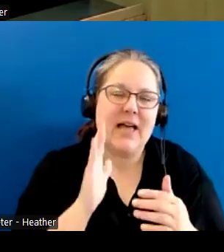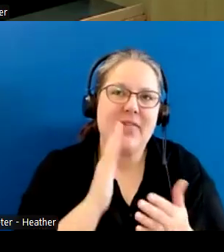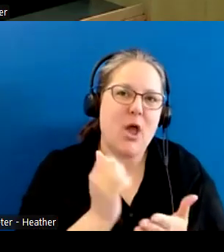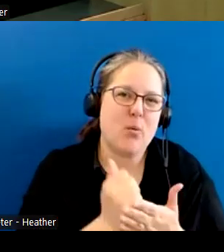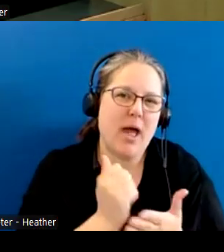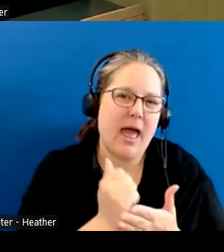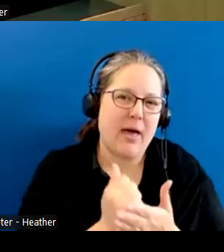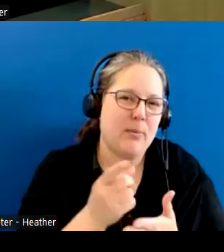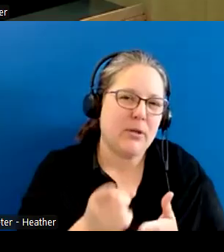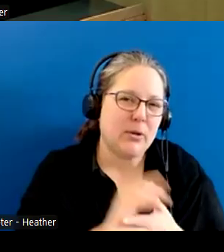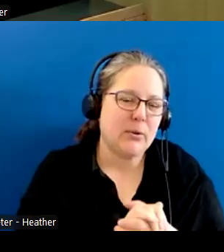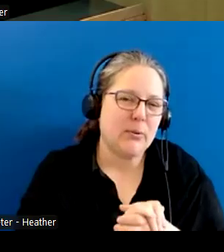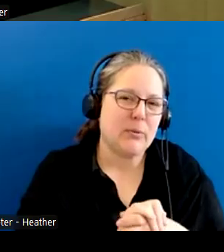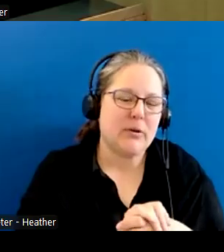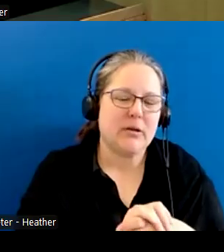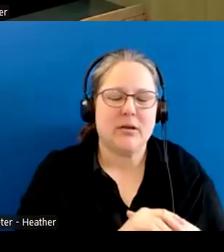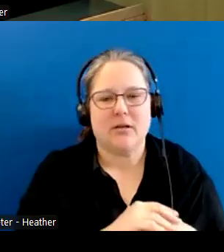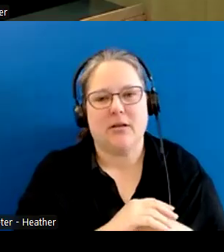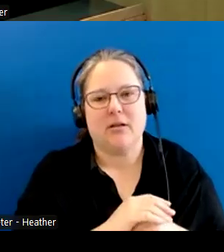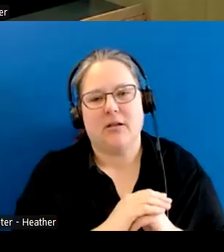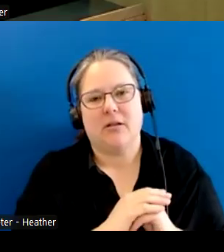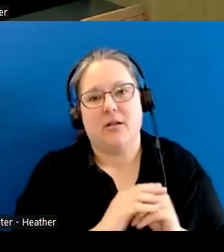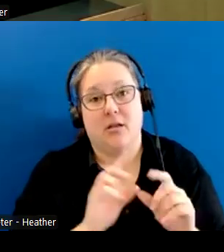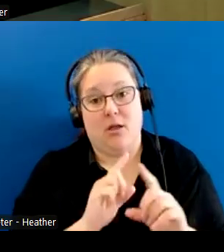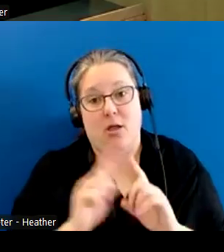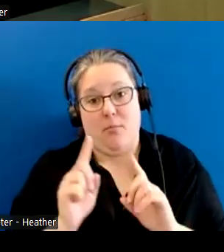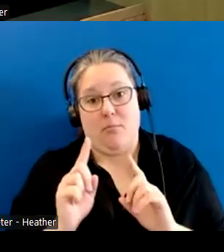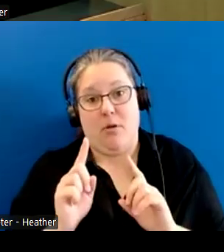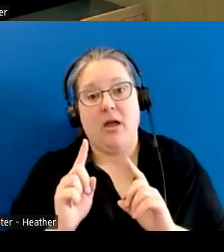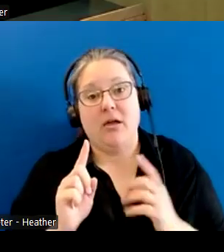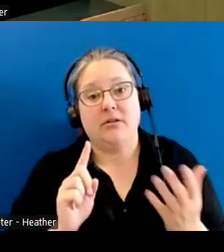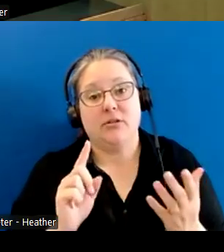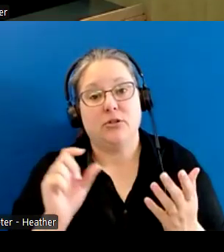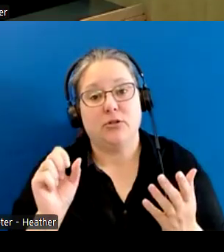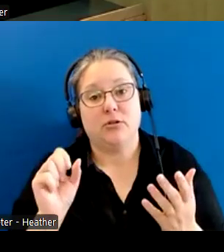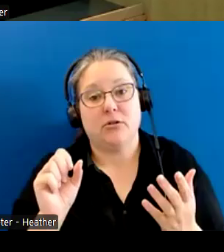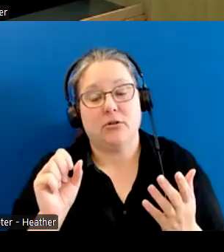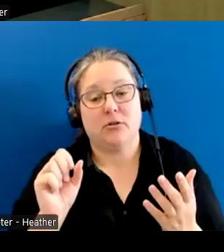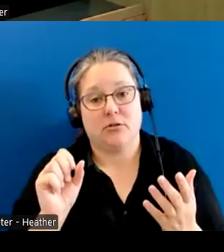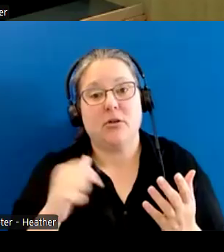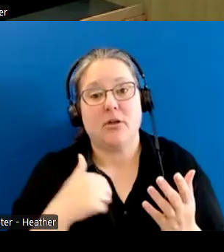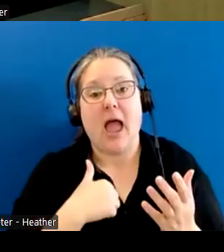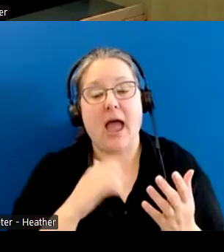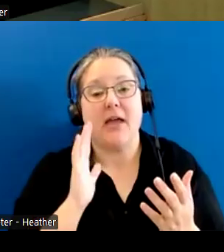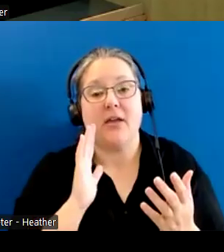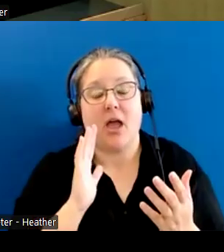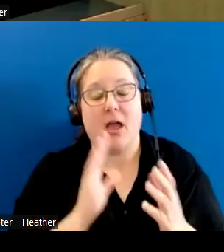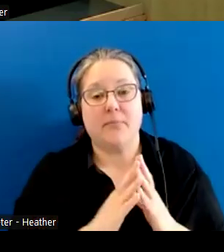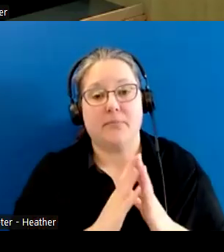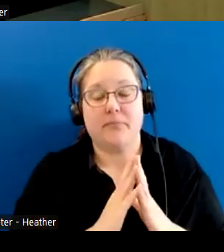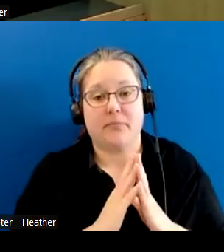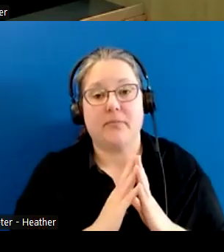is really the way to go. Um one so um June within the network I've been in contact with um I've been